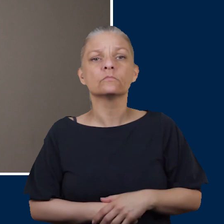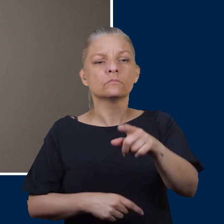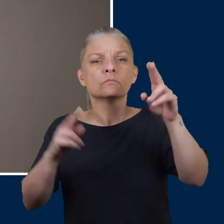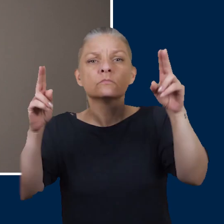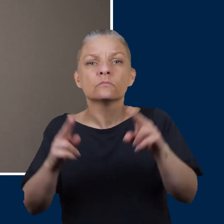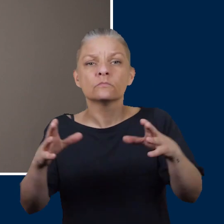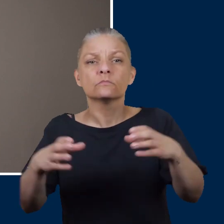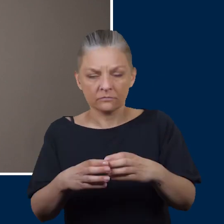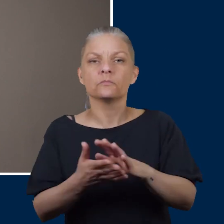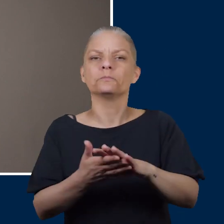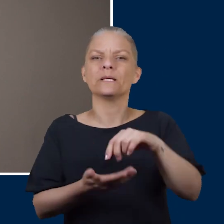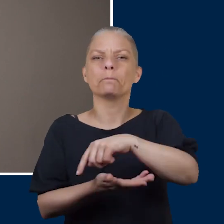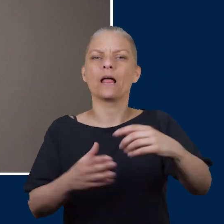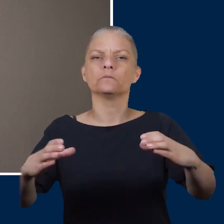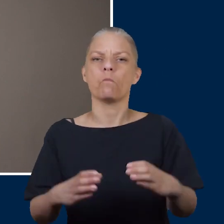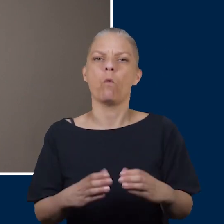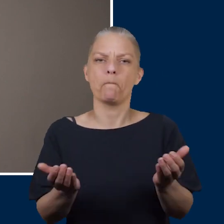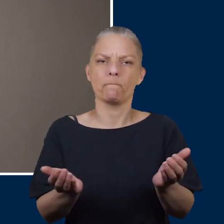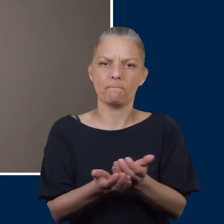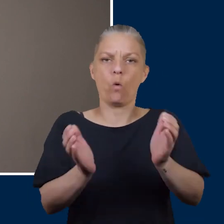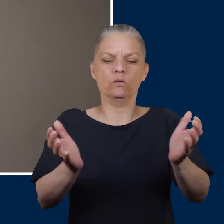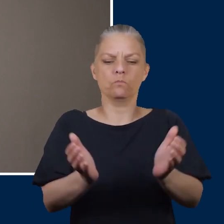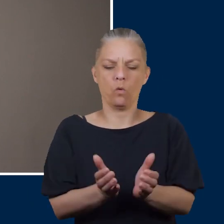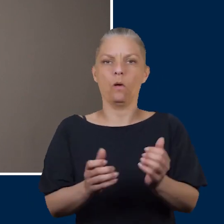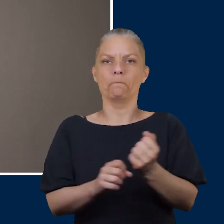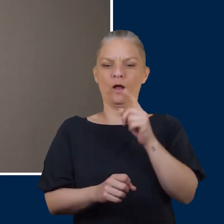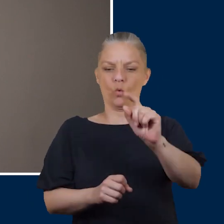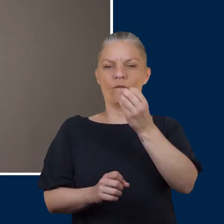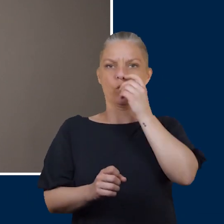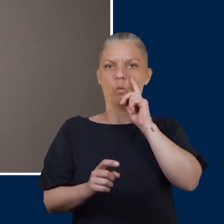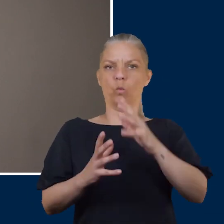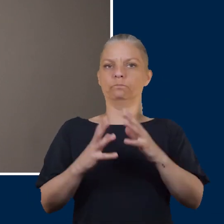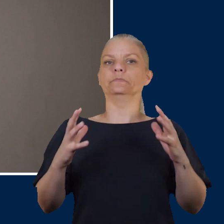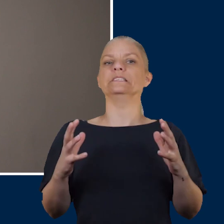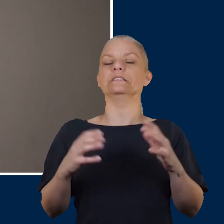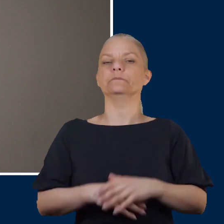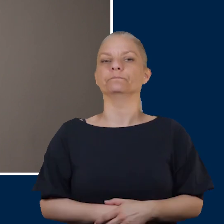If you're trying to reduce portion sizes, try using smaller plates and bowls so that